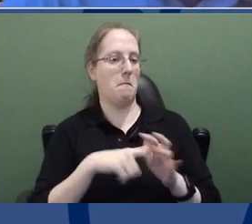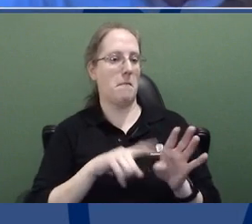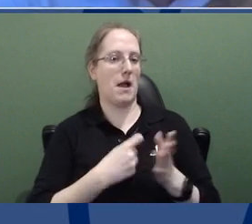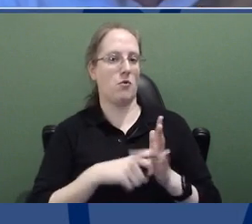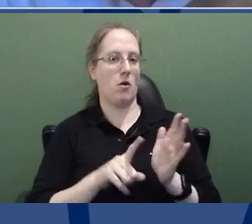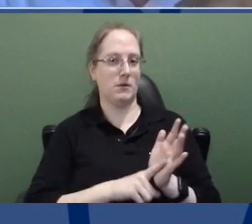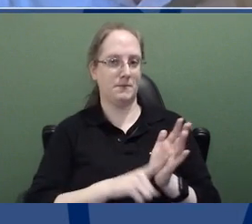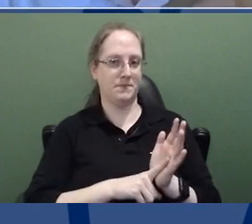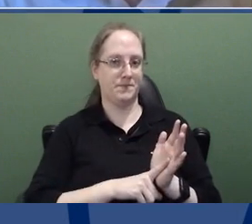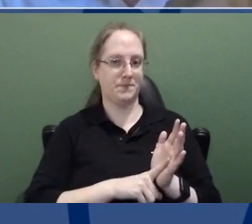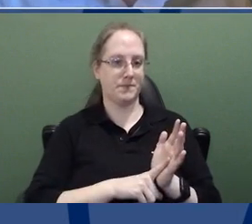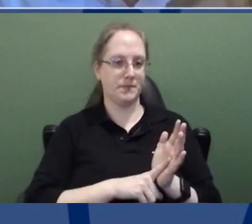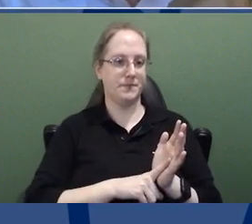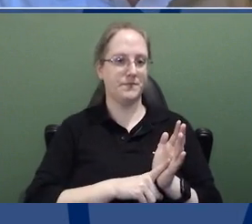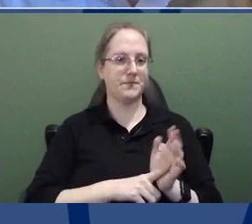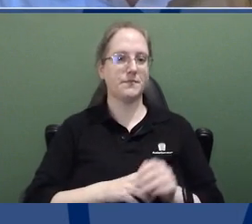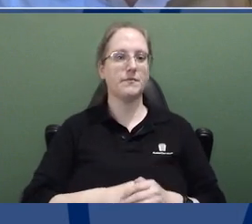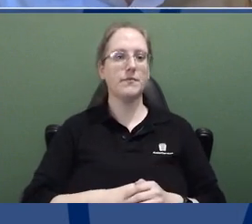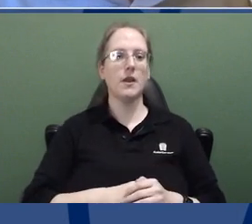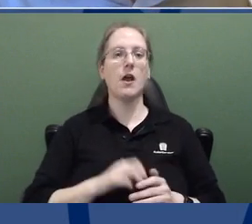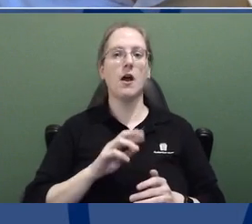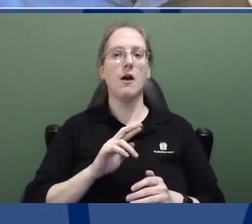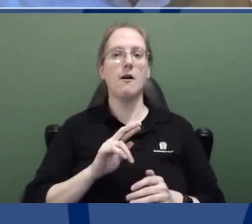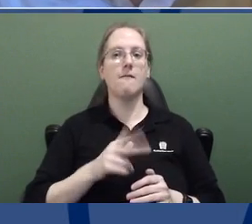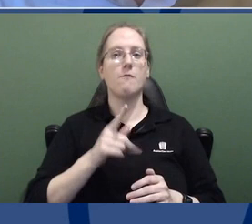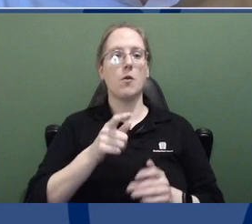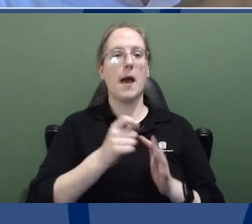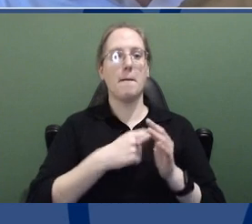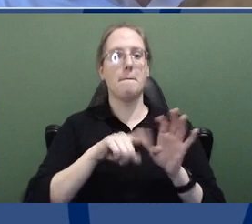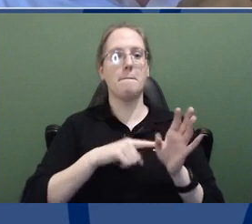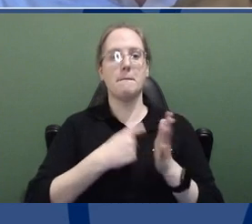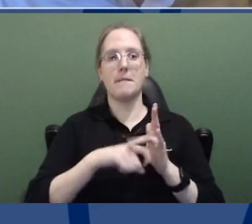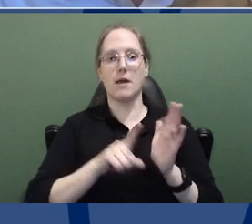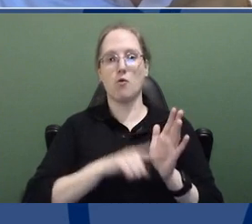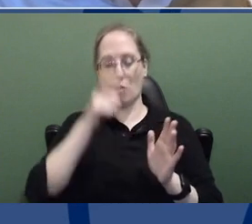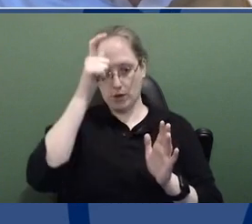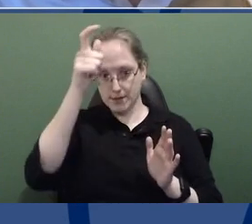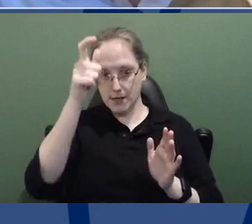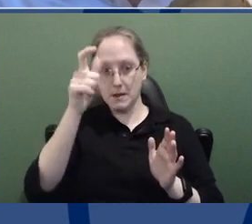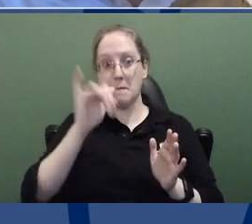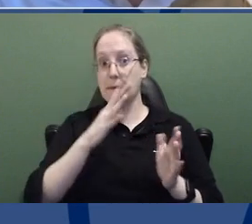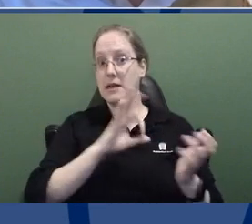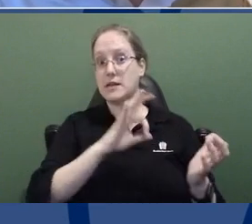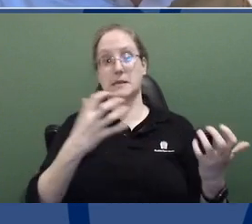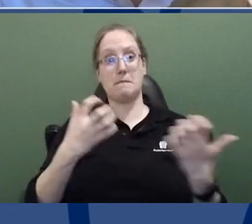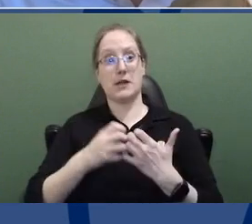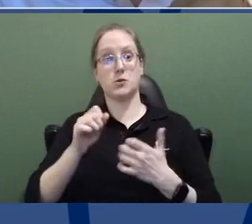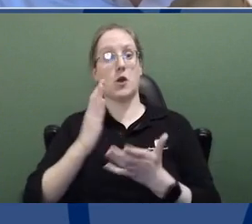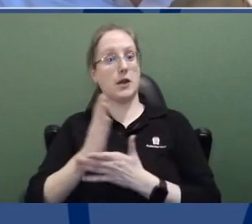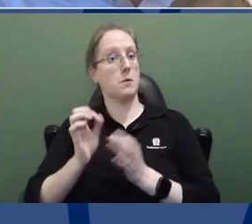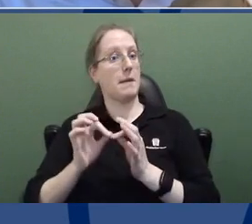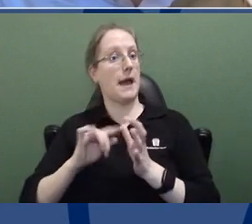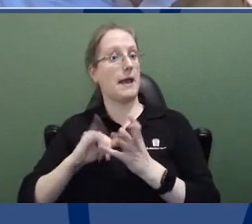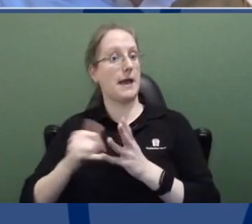payroll concept, it won't ‑ it may not necessarily align with your BAS return because it should